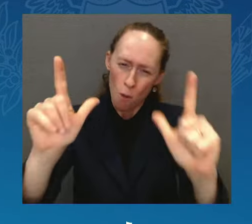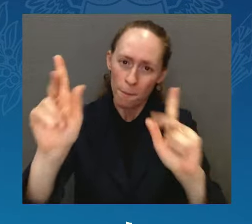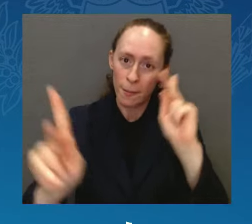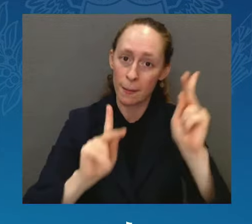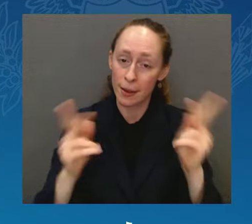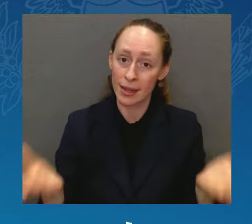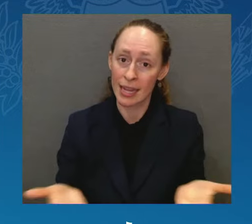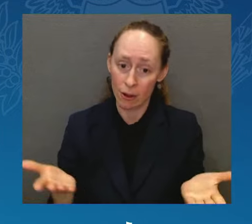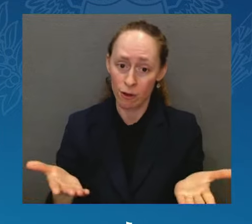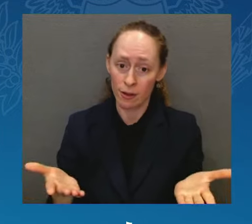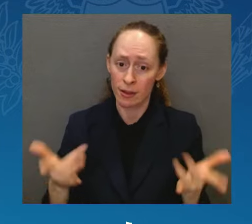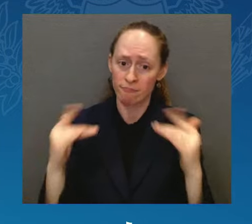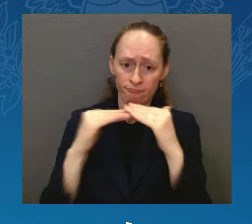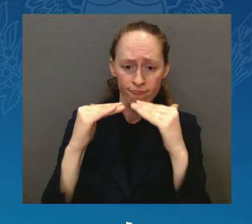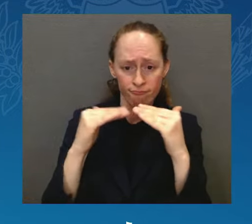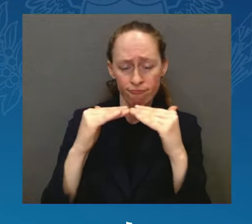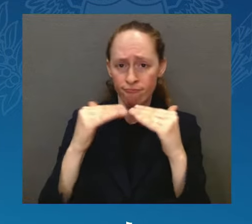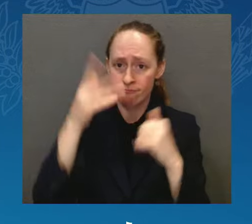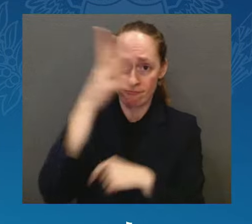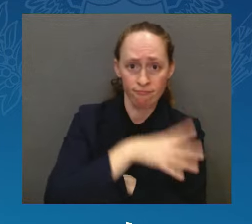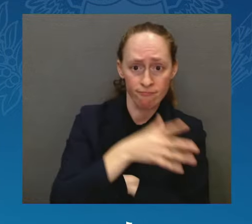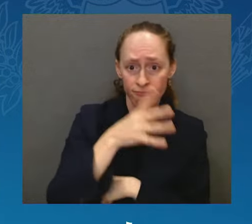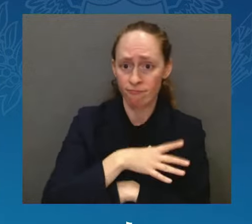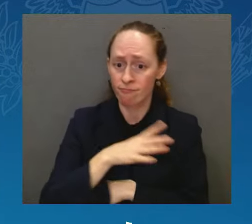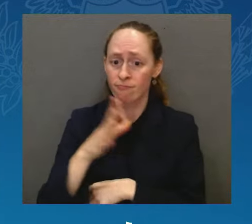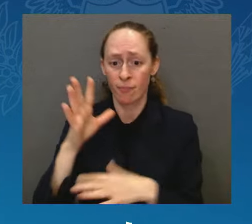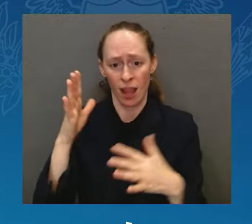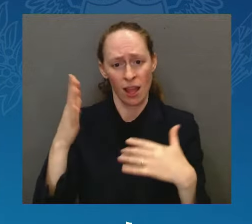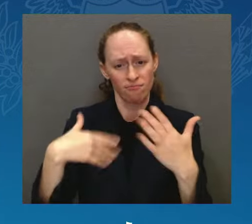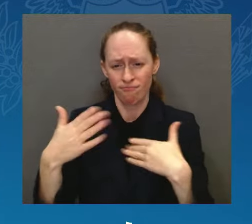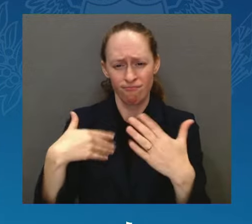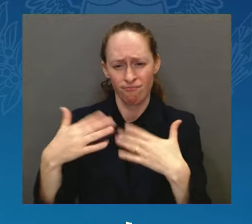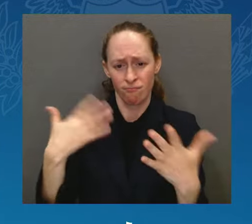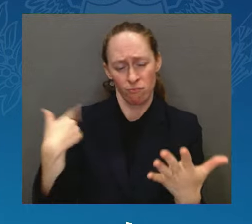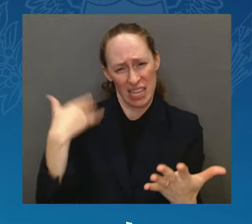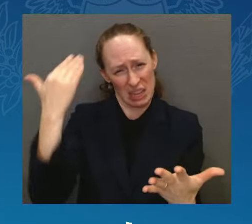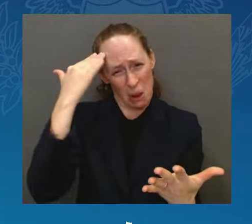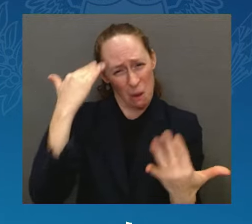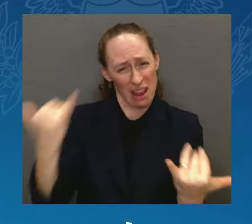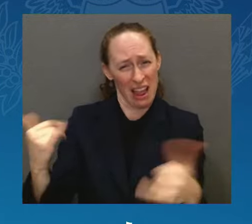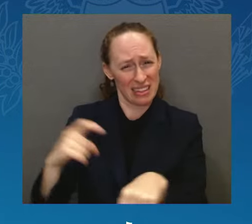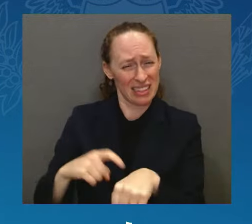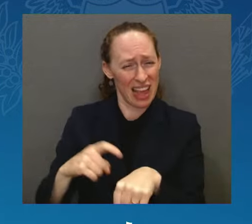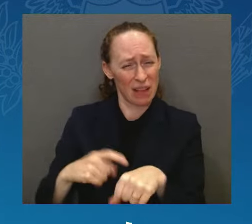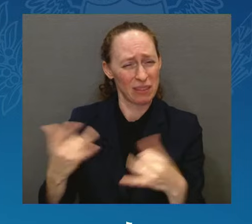and do exactly what we know is important at this moment in terms of standing with people